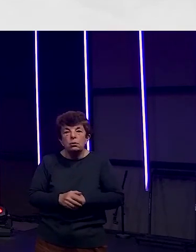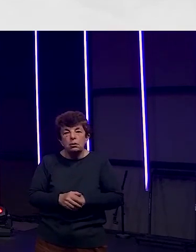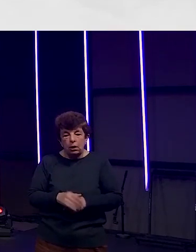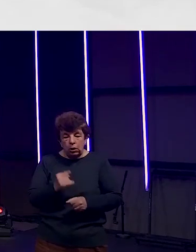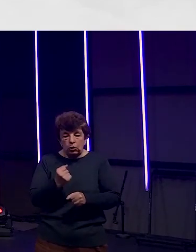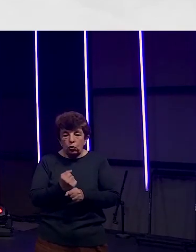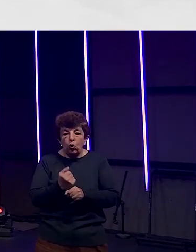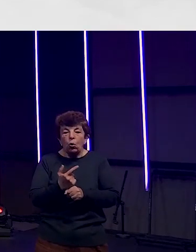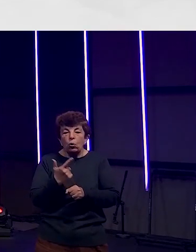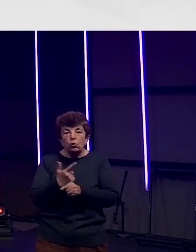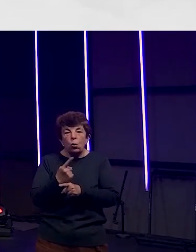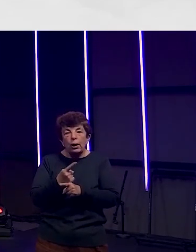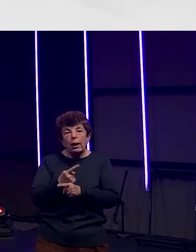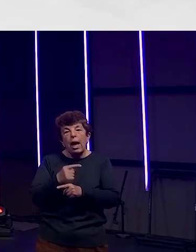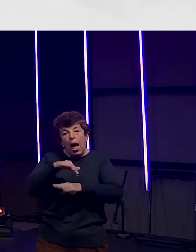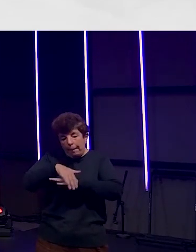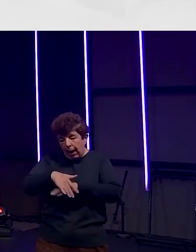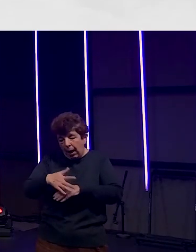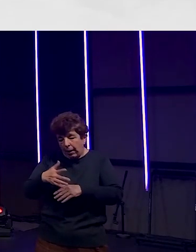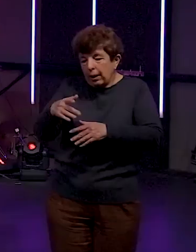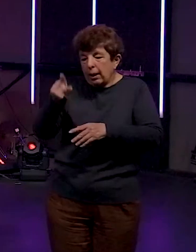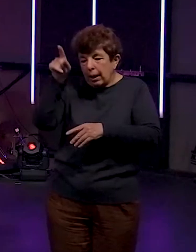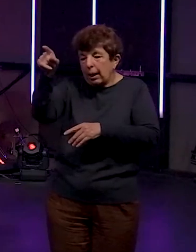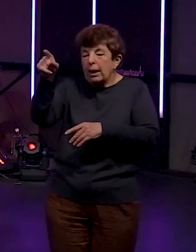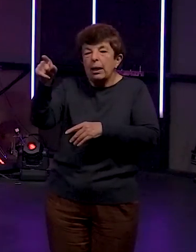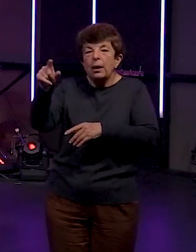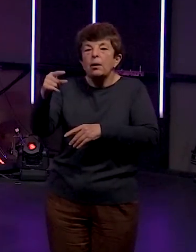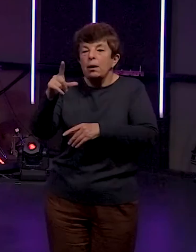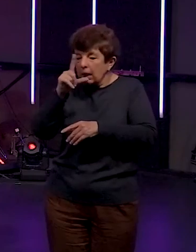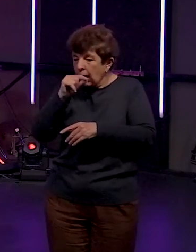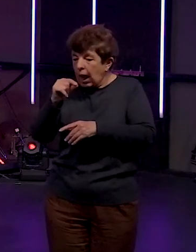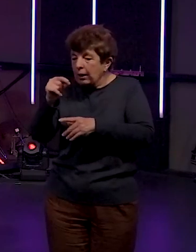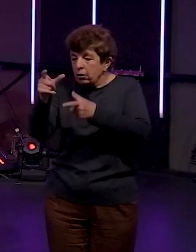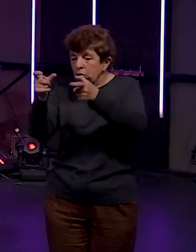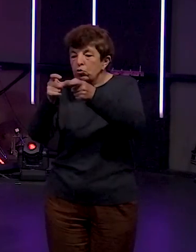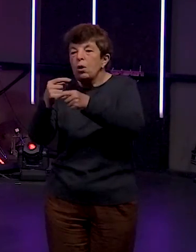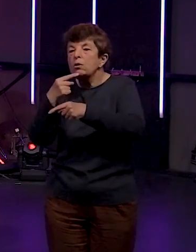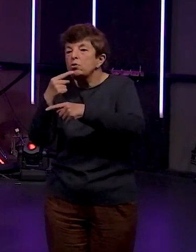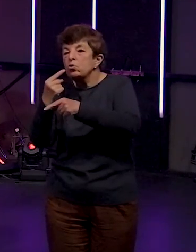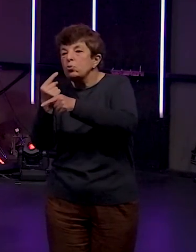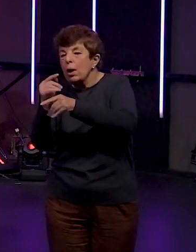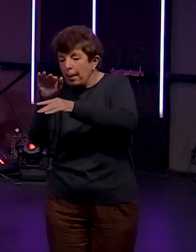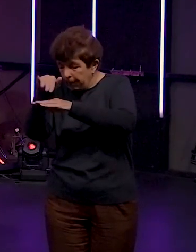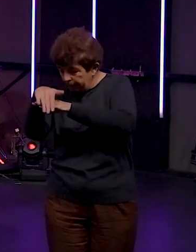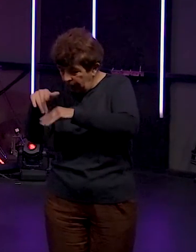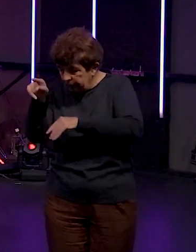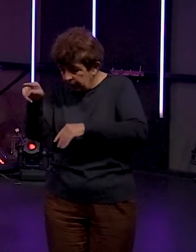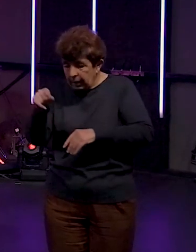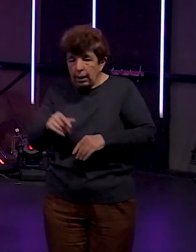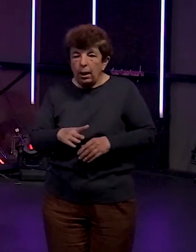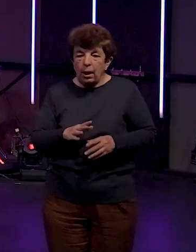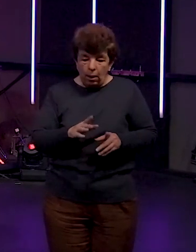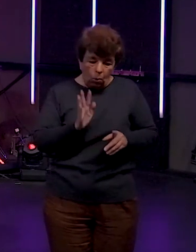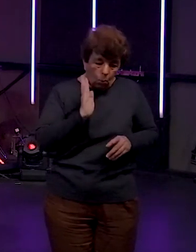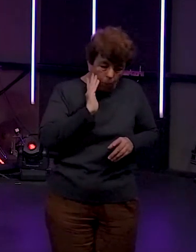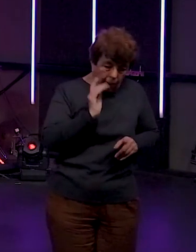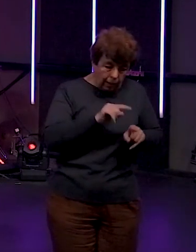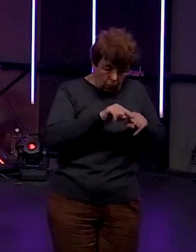which God has a say over. And when we are talking about us as being a part of